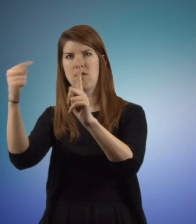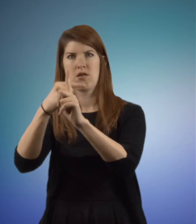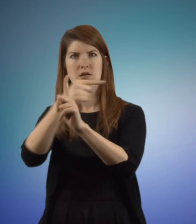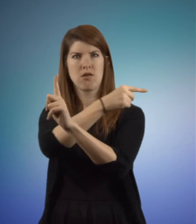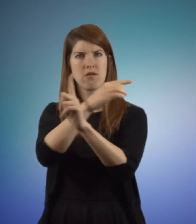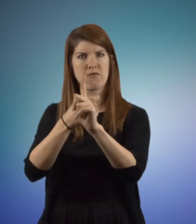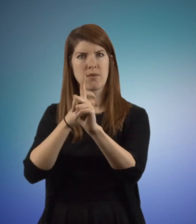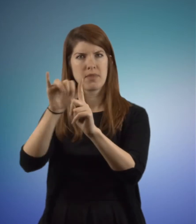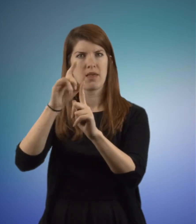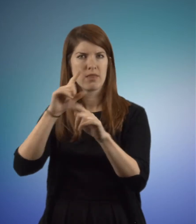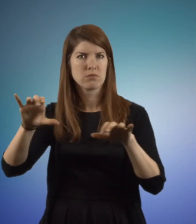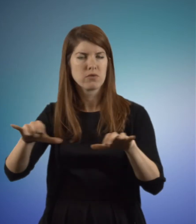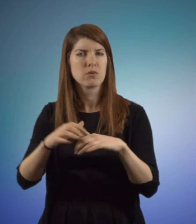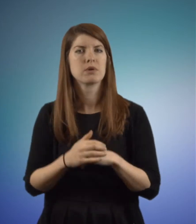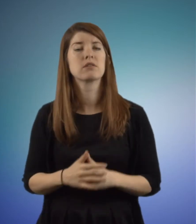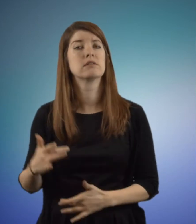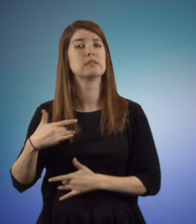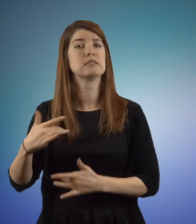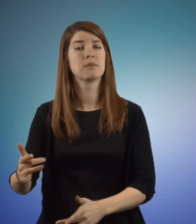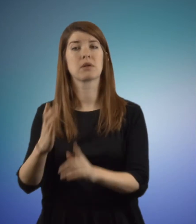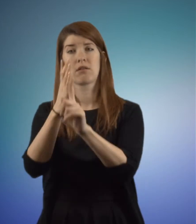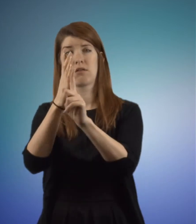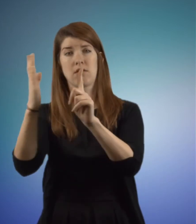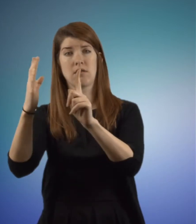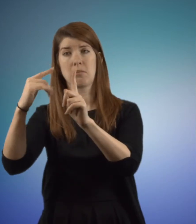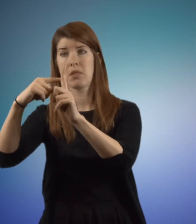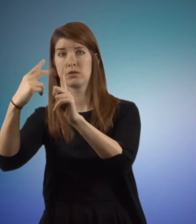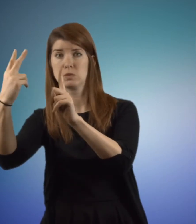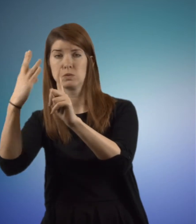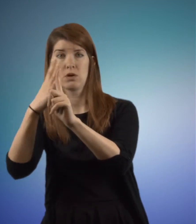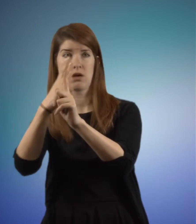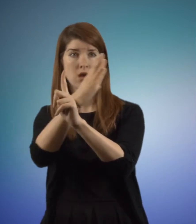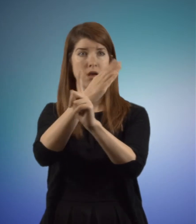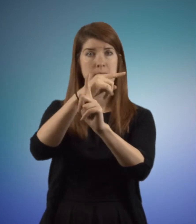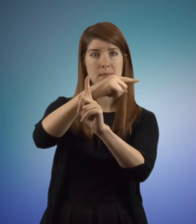Generally, plus 2 to minus 2 are considered within the normal range.